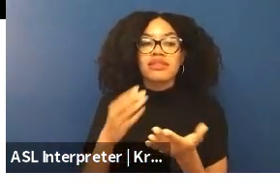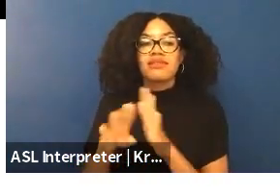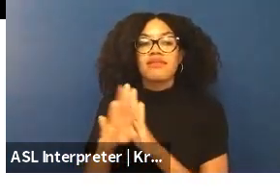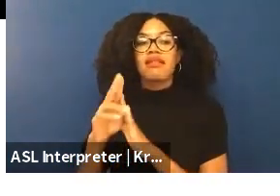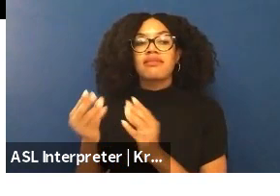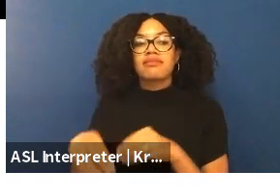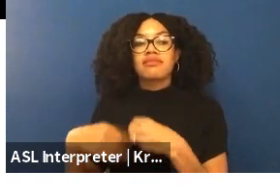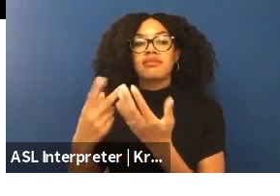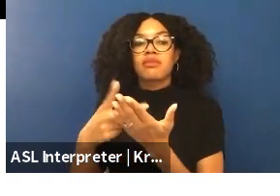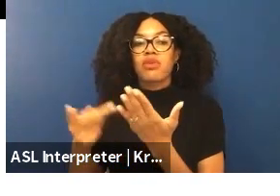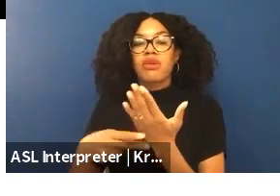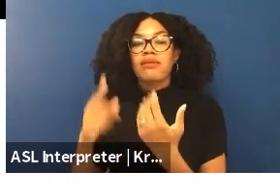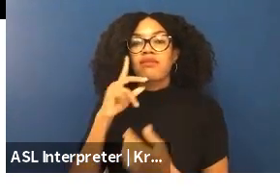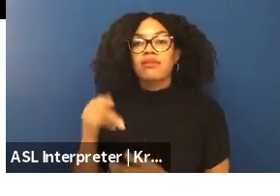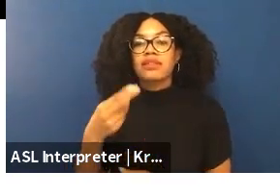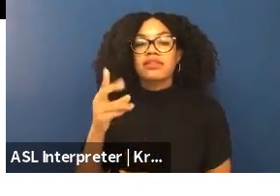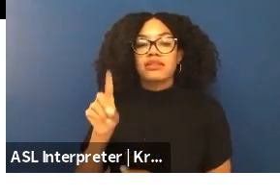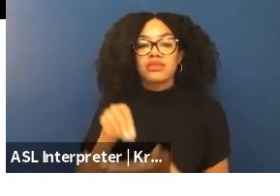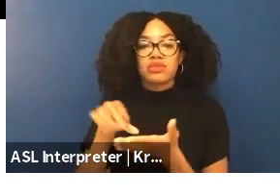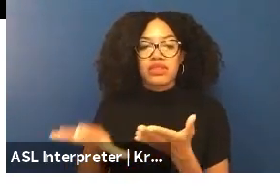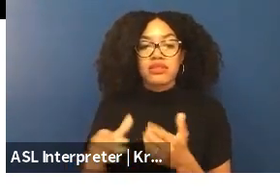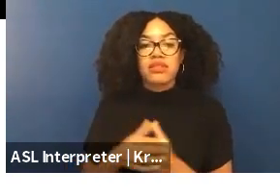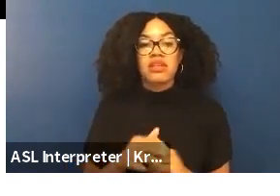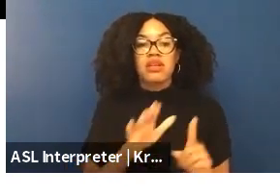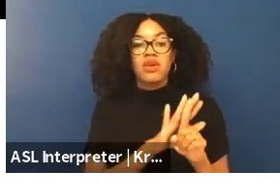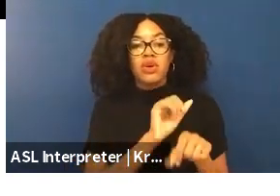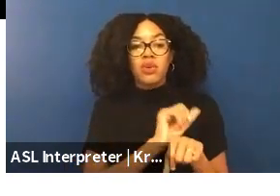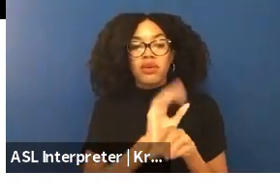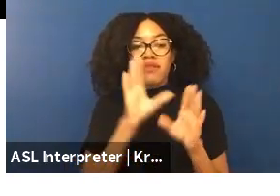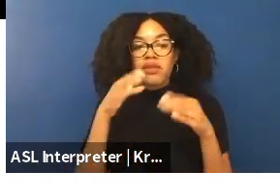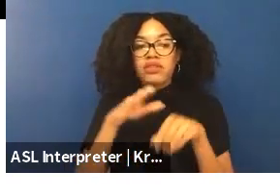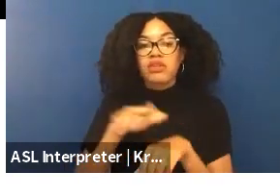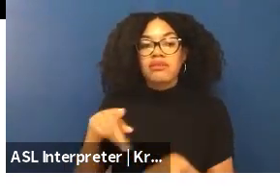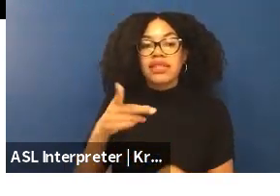focuses on doctoral students' experiences in the dissertation process, especially factors